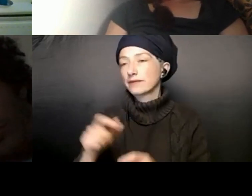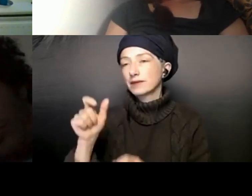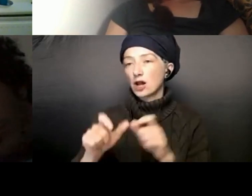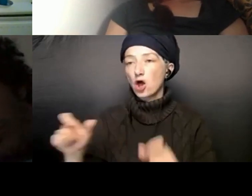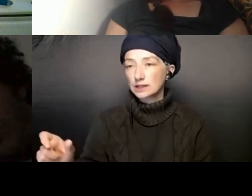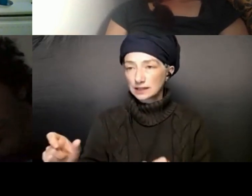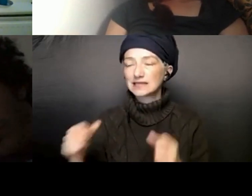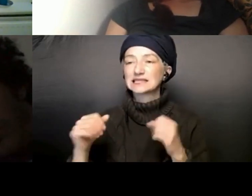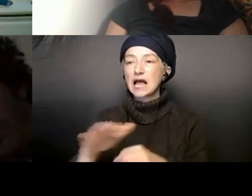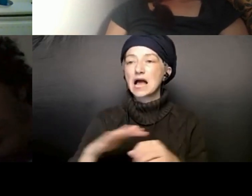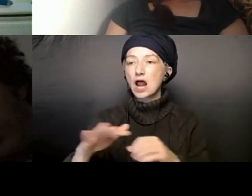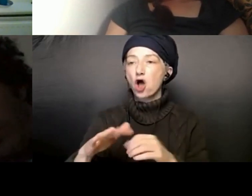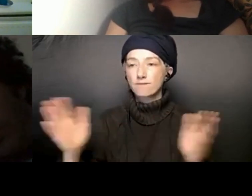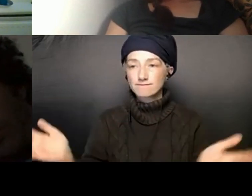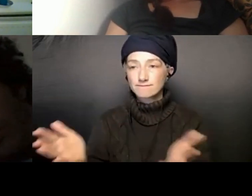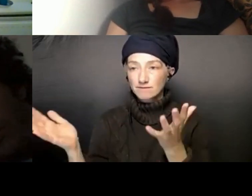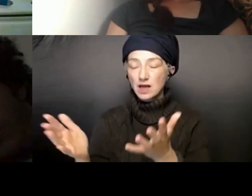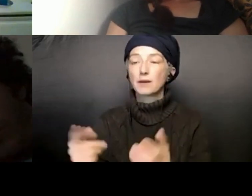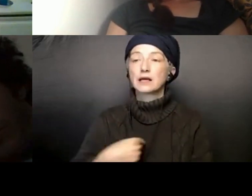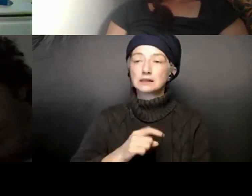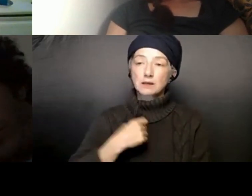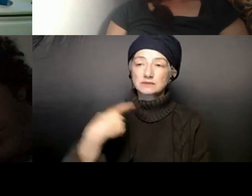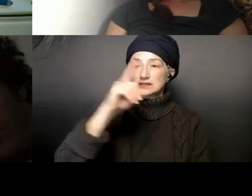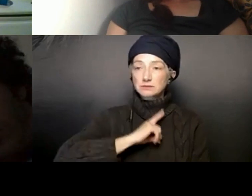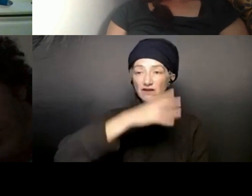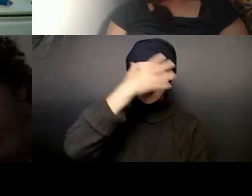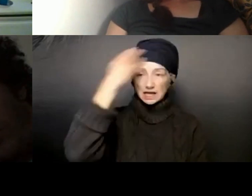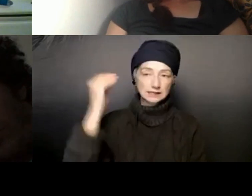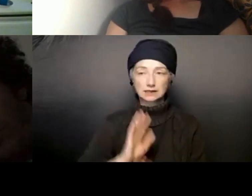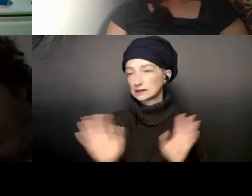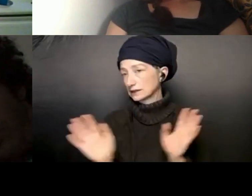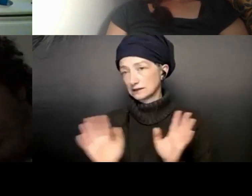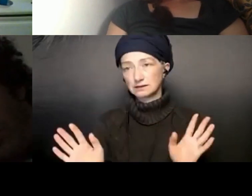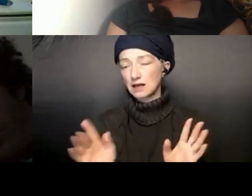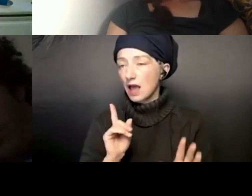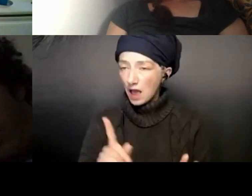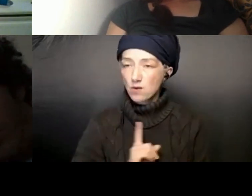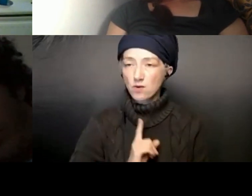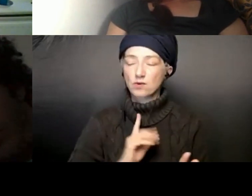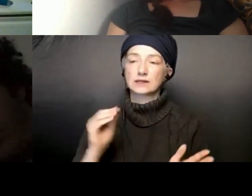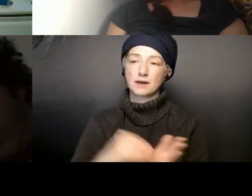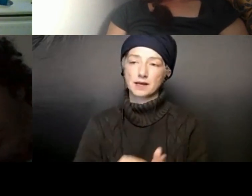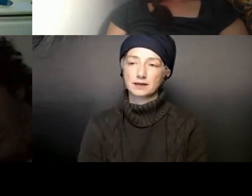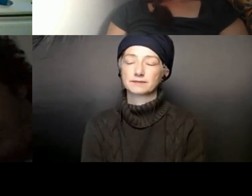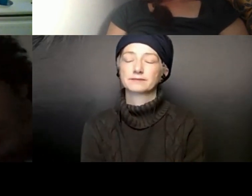Where I take care of other people's resources or other people's access requirements.